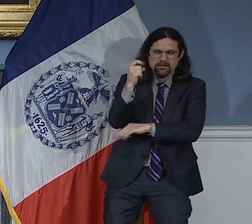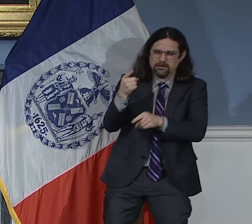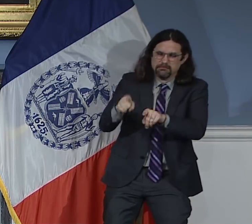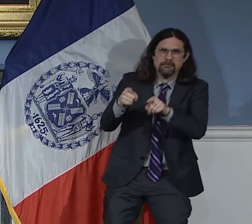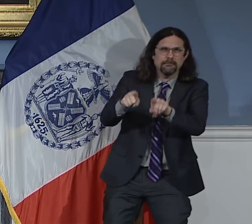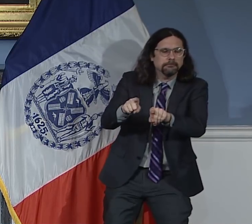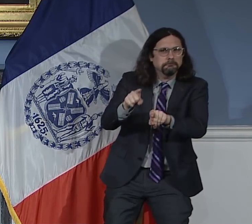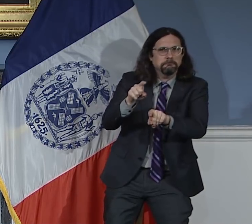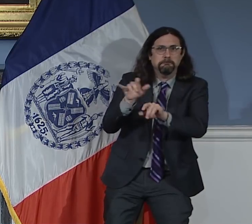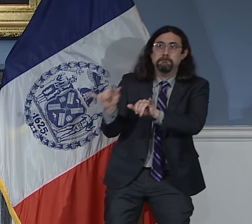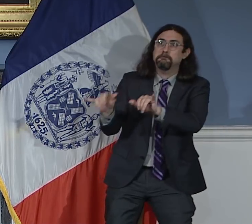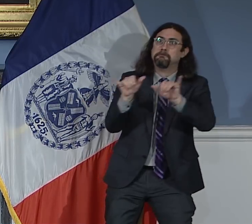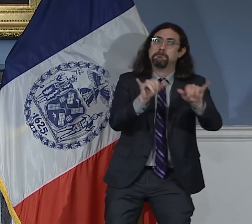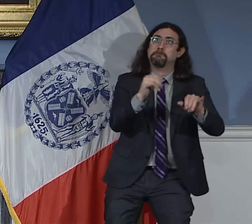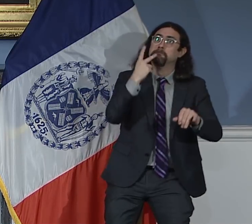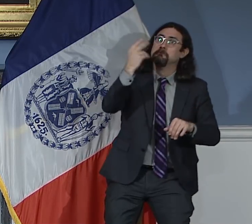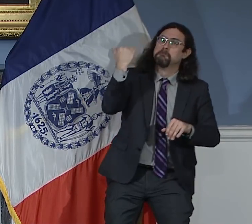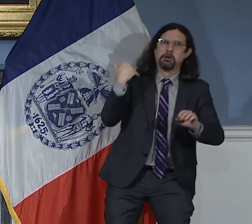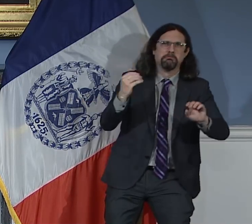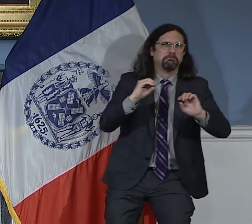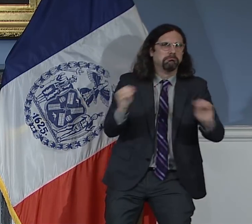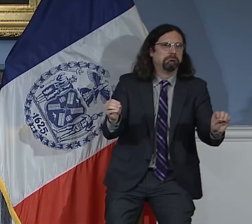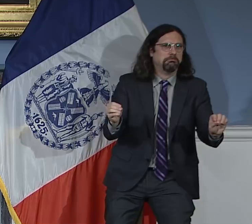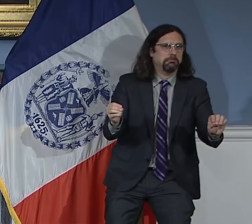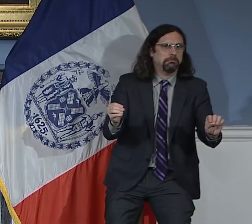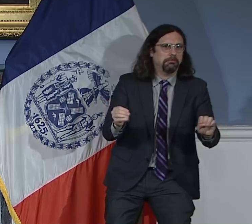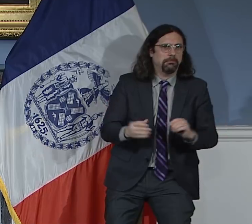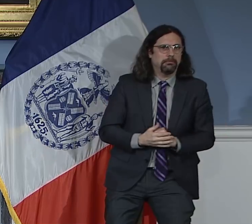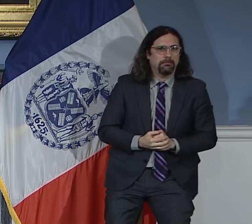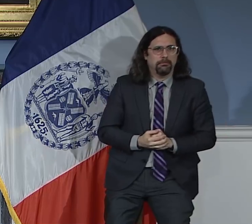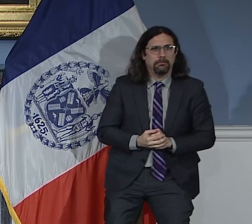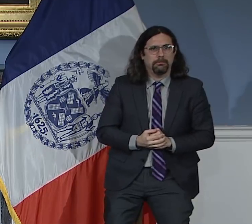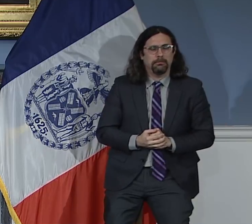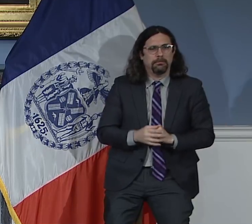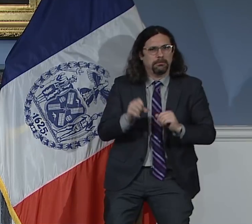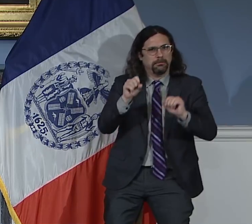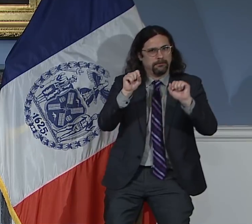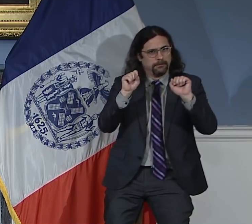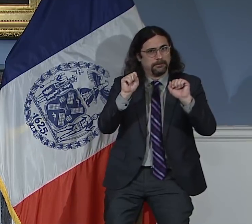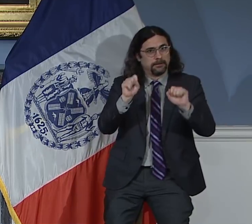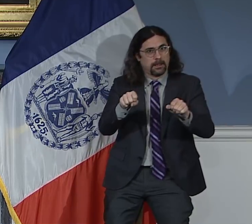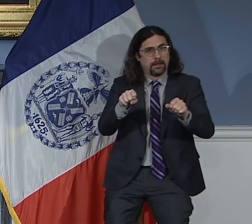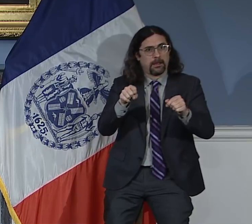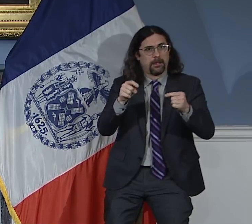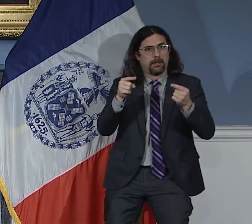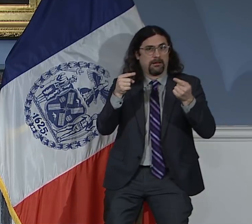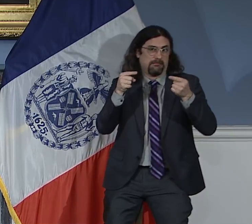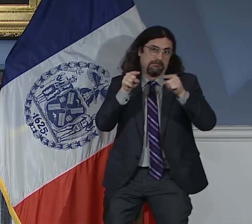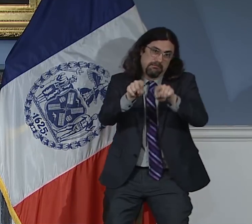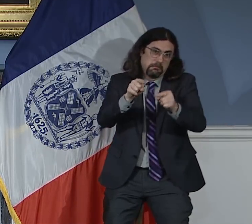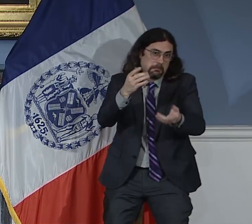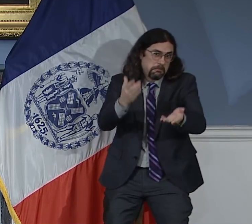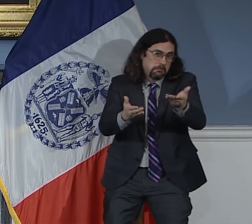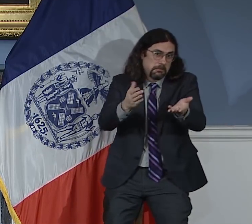EXCEPTION OF THE GREAT DEPRESSION SITE.LF WE CAN MAKE OBVIOUS AND